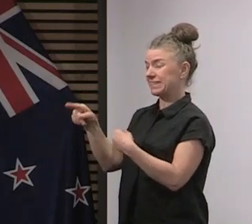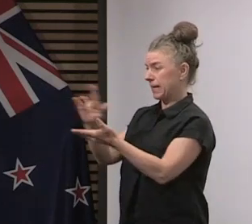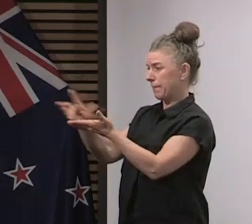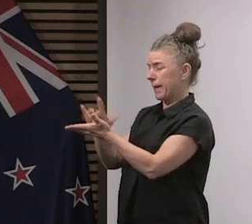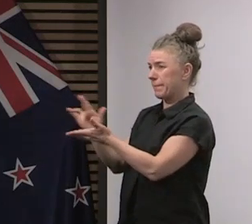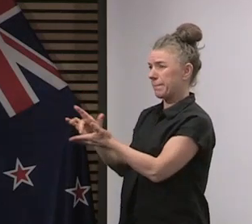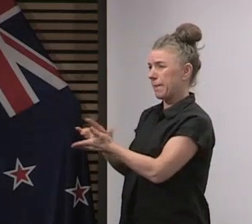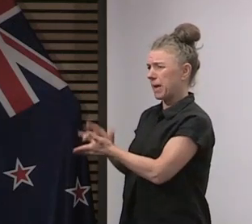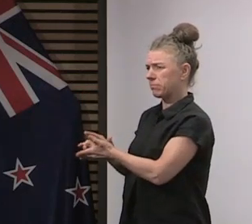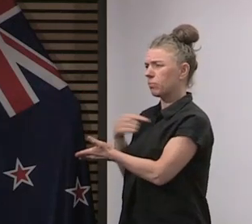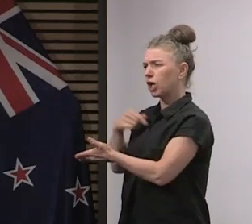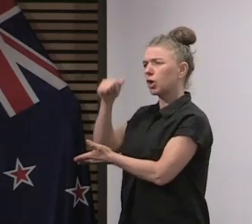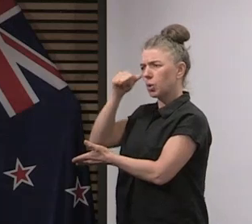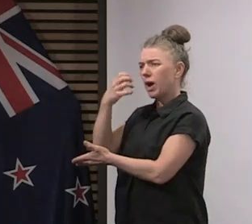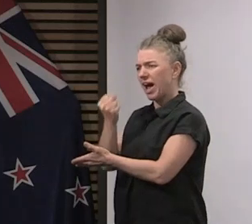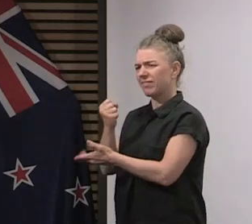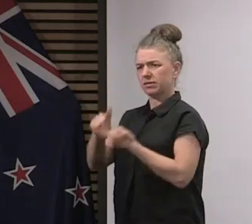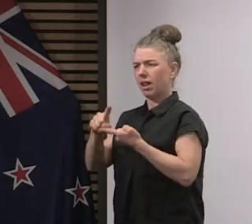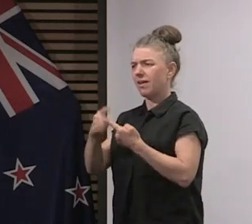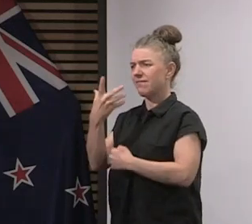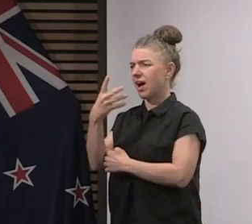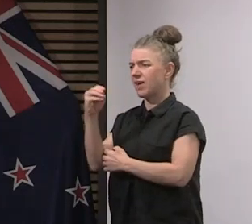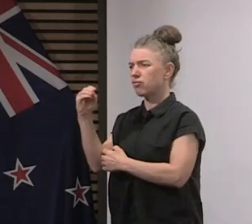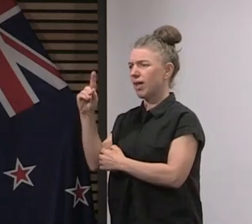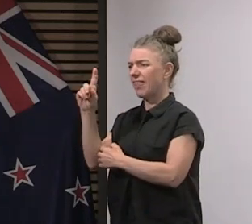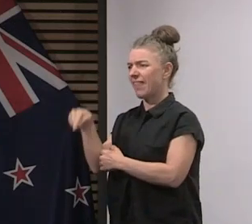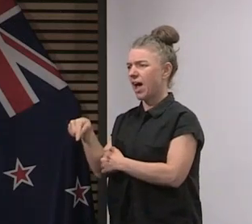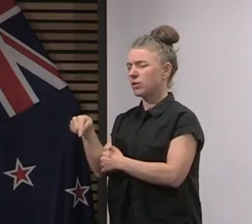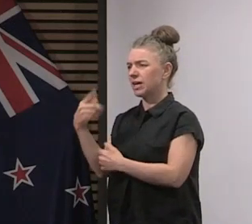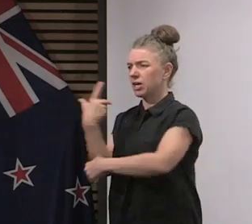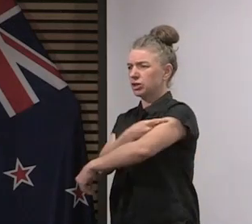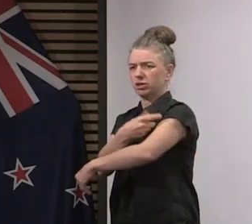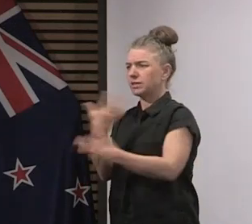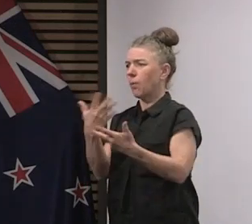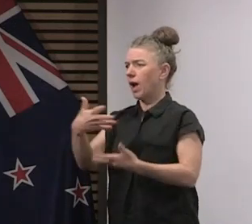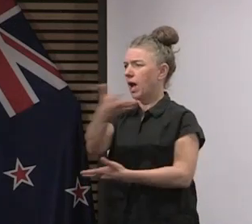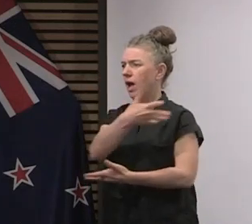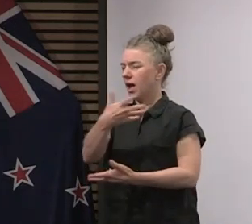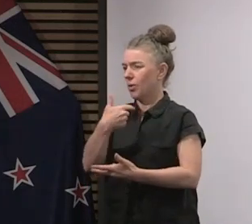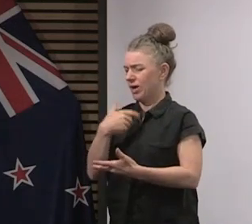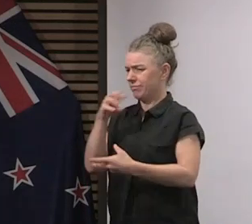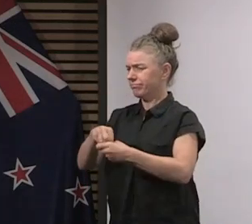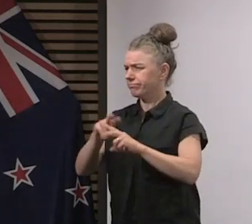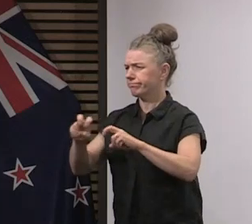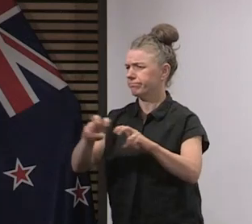of some practices running out came in we knew there was still 500,000 vaccines out